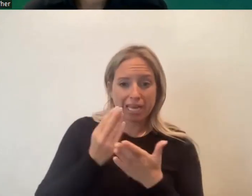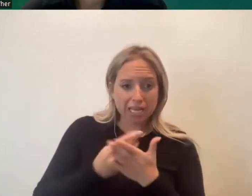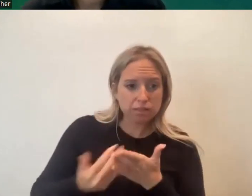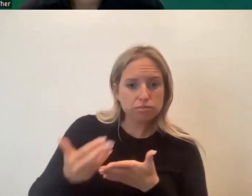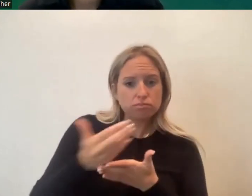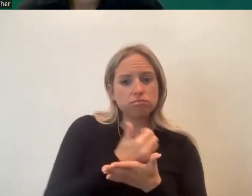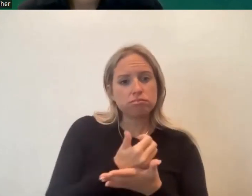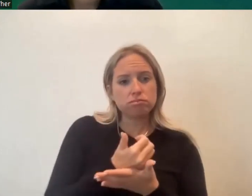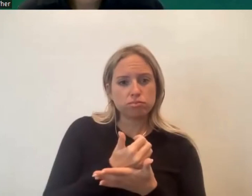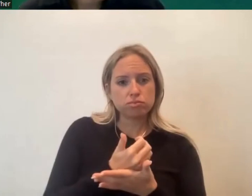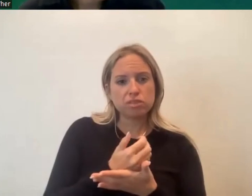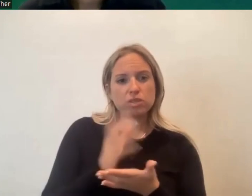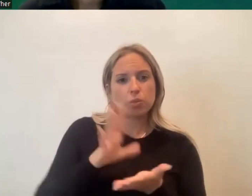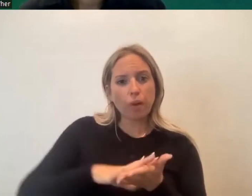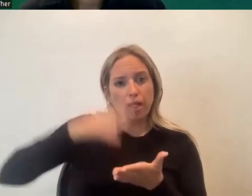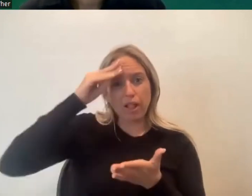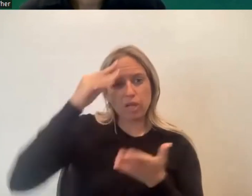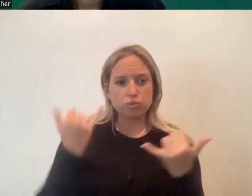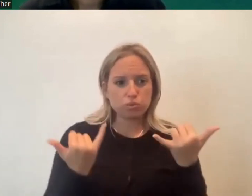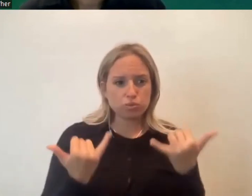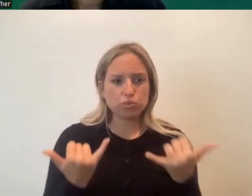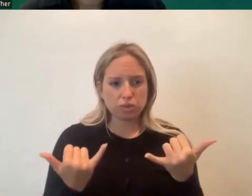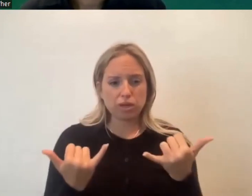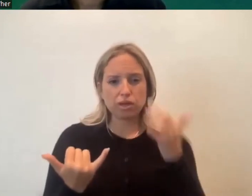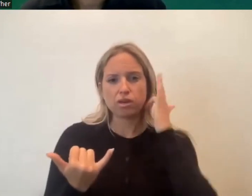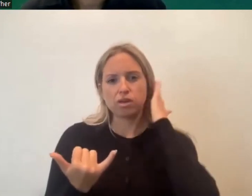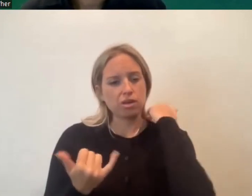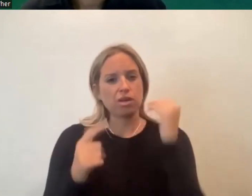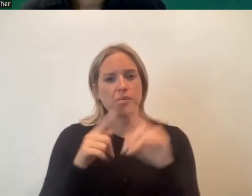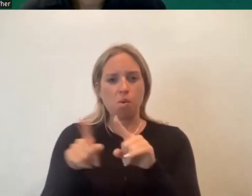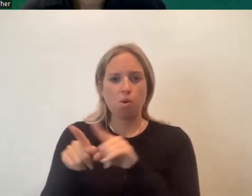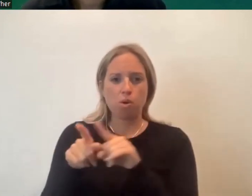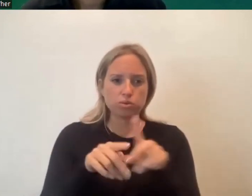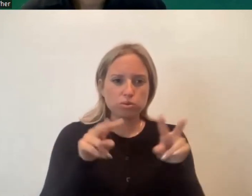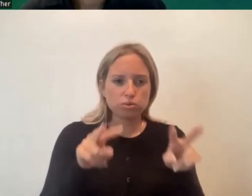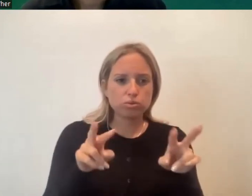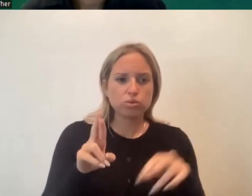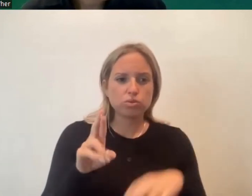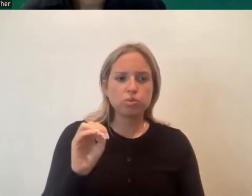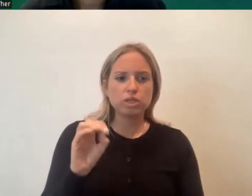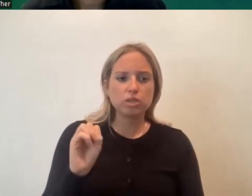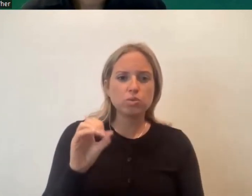that's what we learned today, but does it also look into resources and things like that?